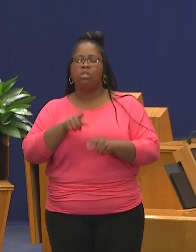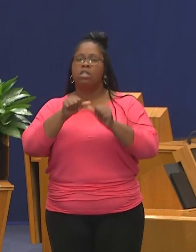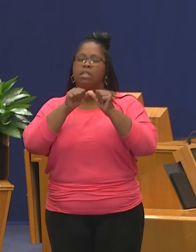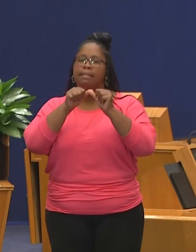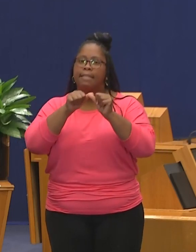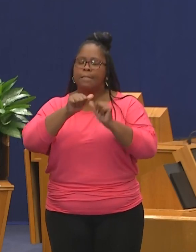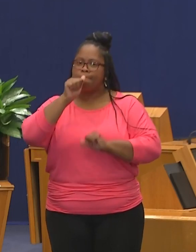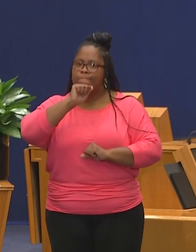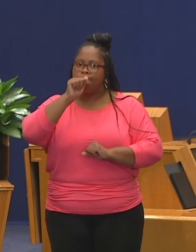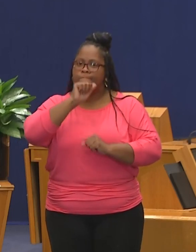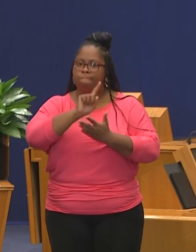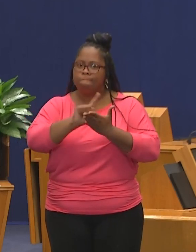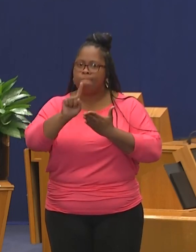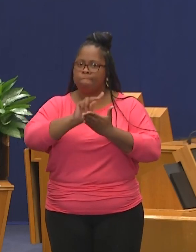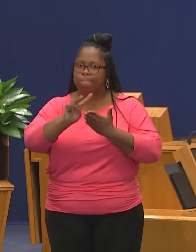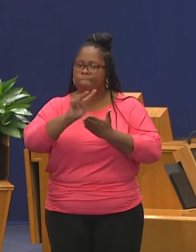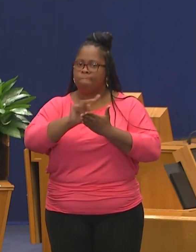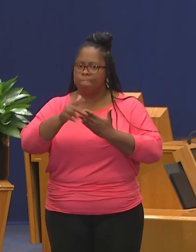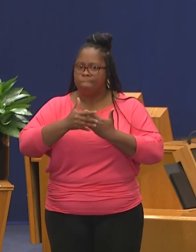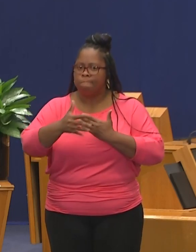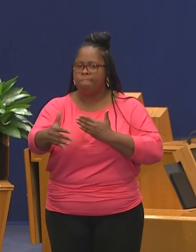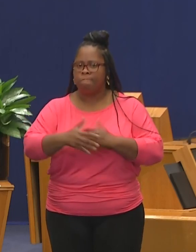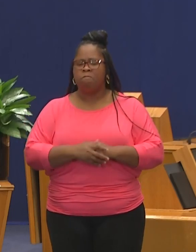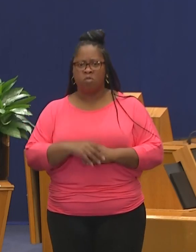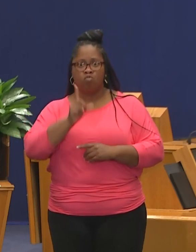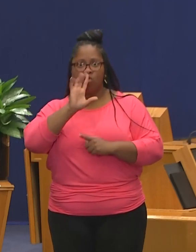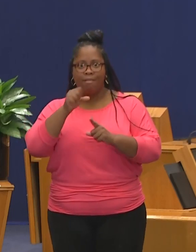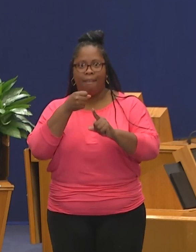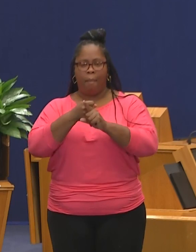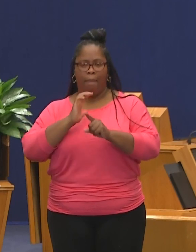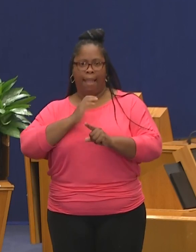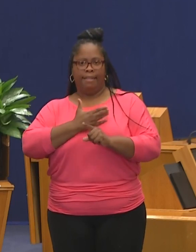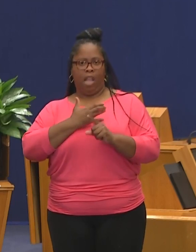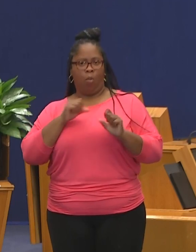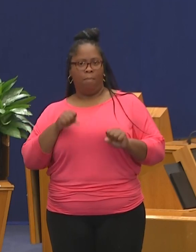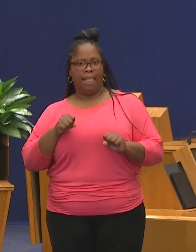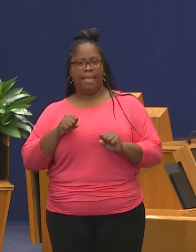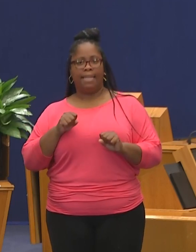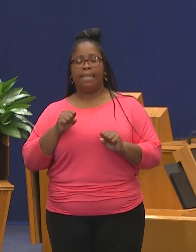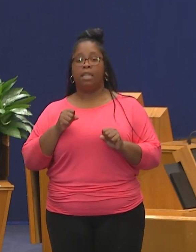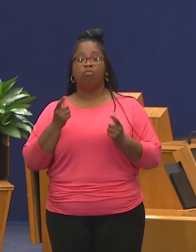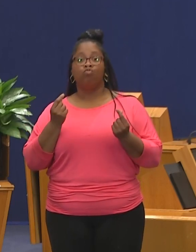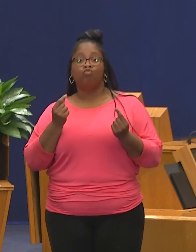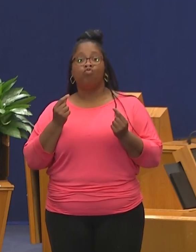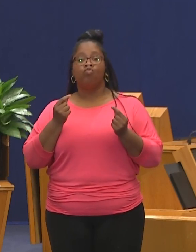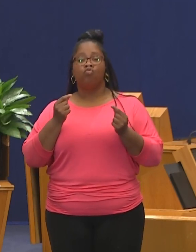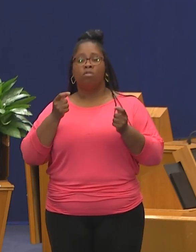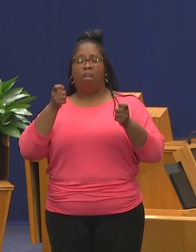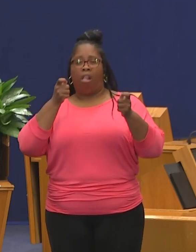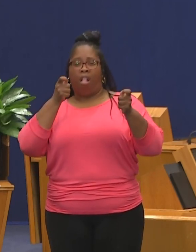ABJUST ENCOURAGE YOU TO STAY WITH IT IN THE WEEKS TO COME. IT IS MAKING A HUGE DIFFEREE